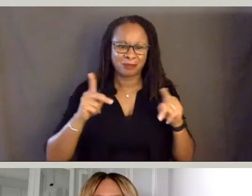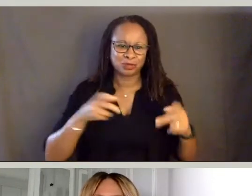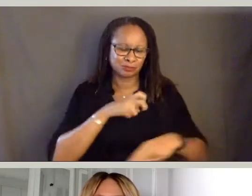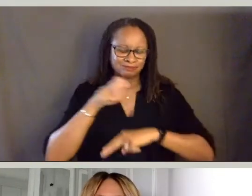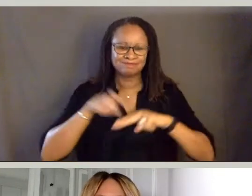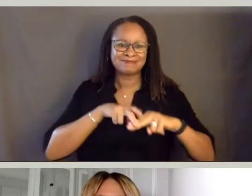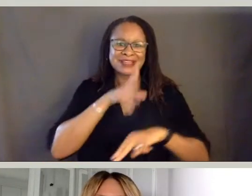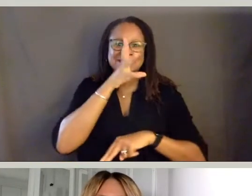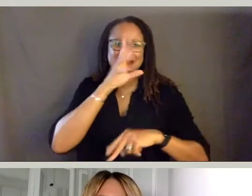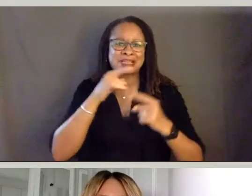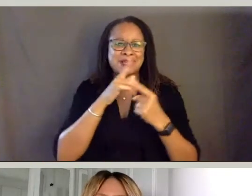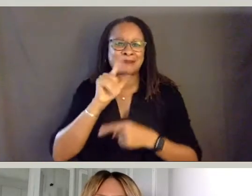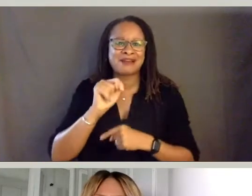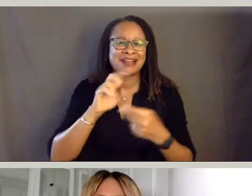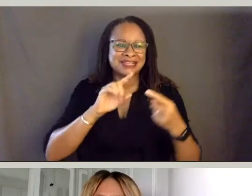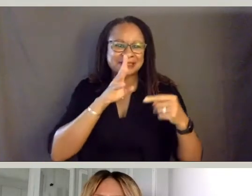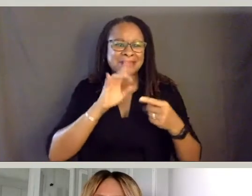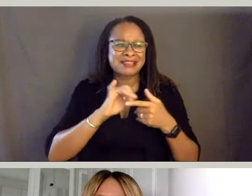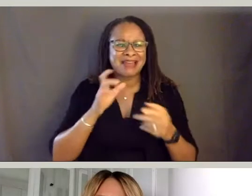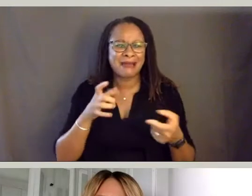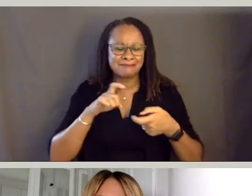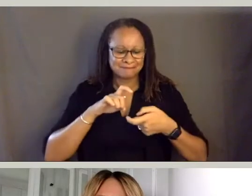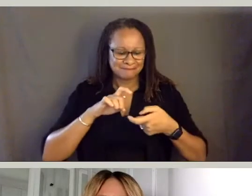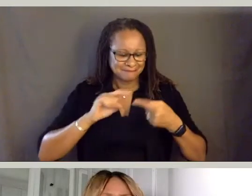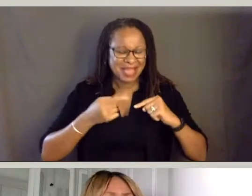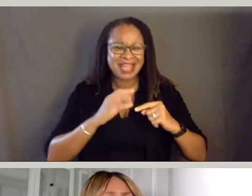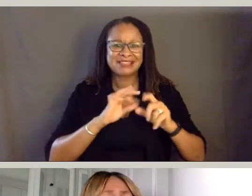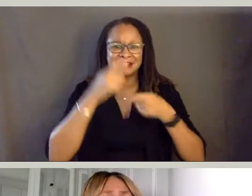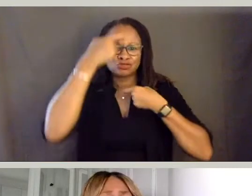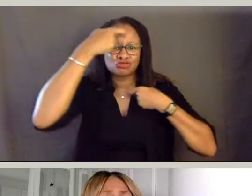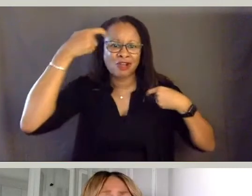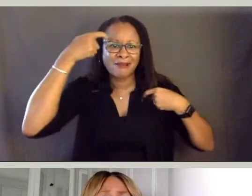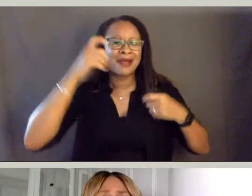getting to speak that pain and that trauma becomes healing.